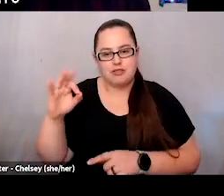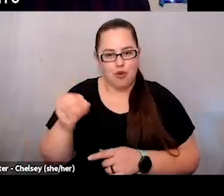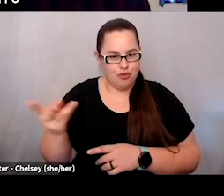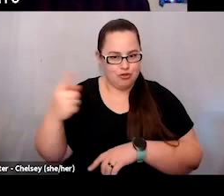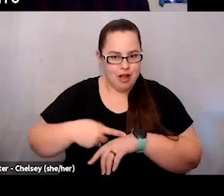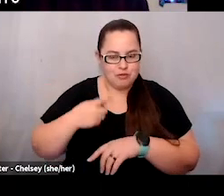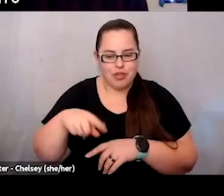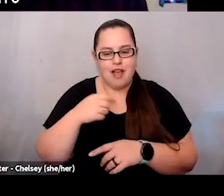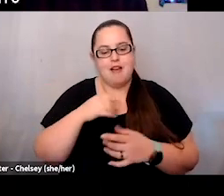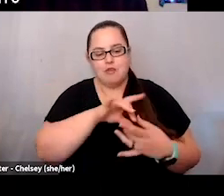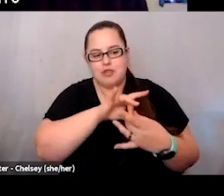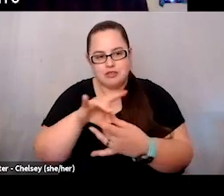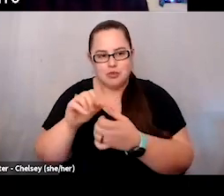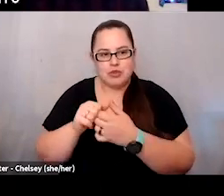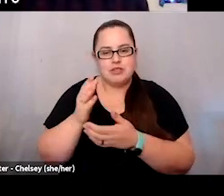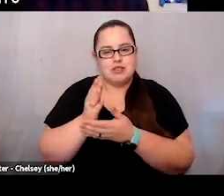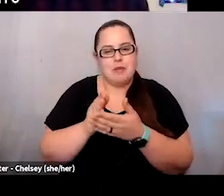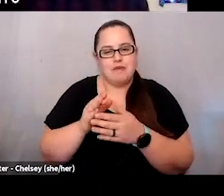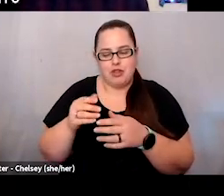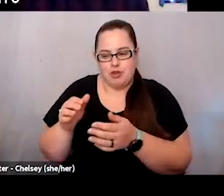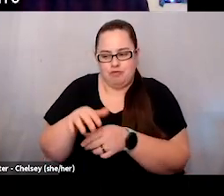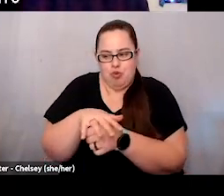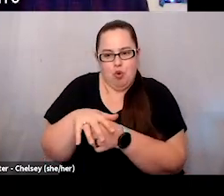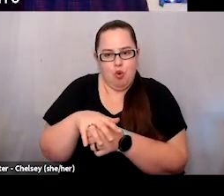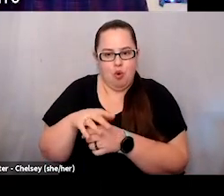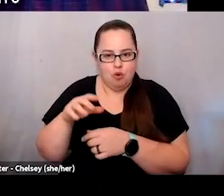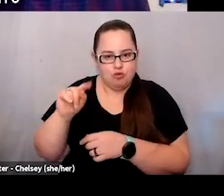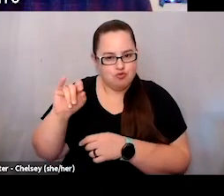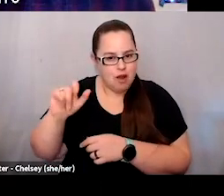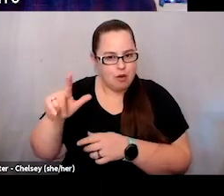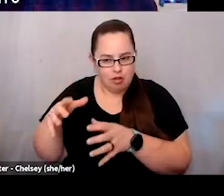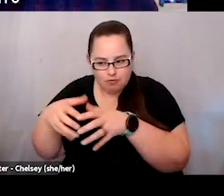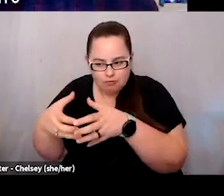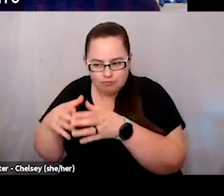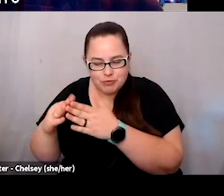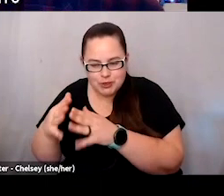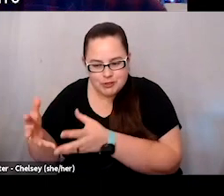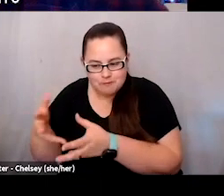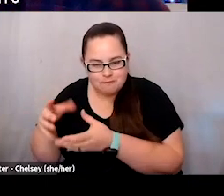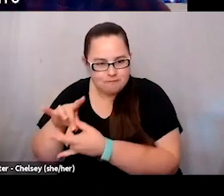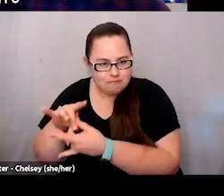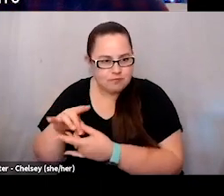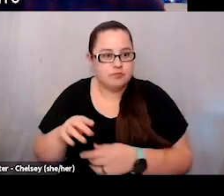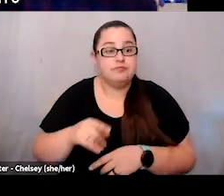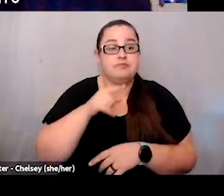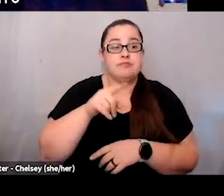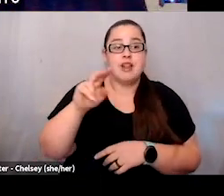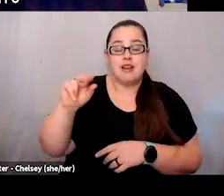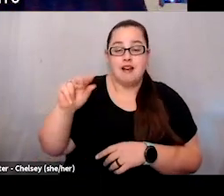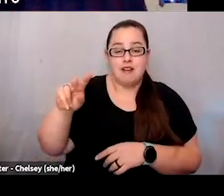of the local tribal communities. This is Navajo frybread. If you haven't had frybread